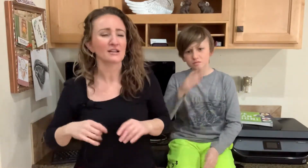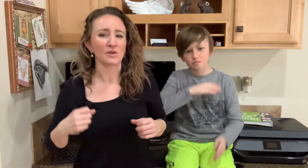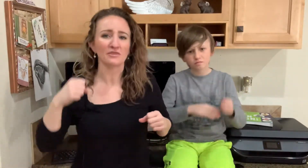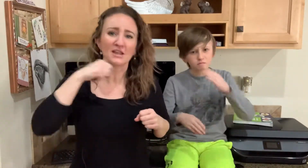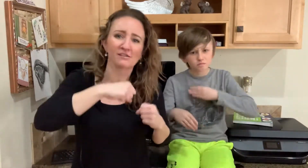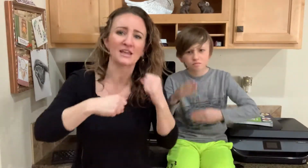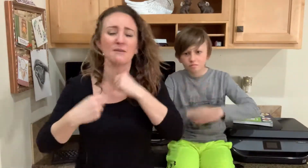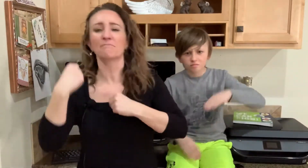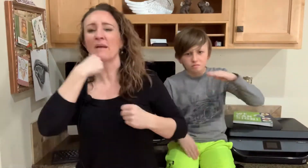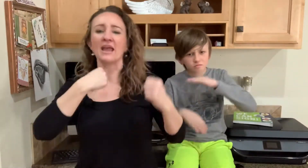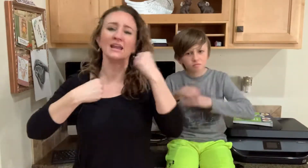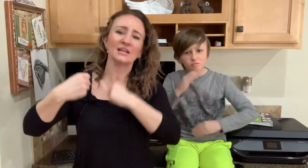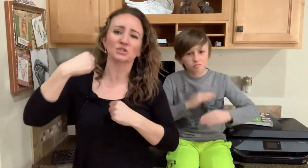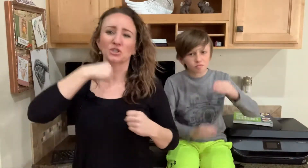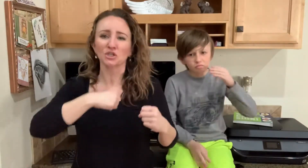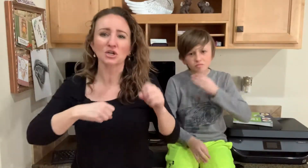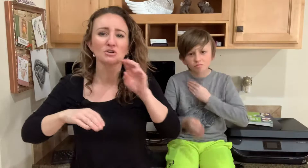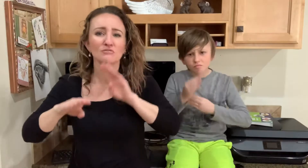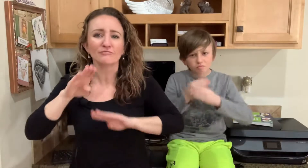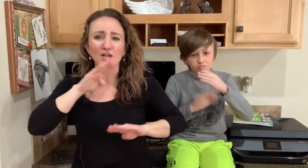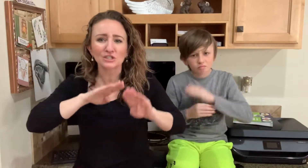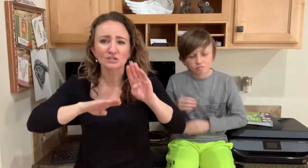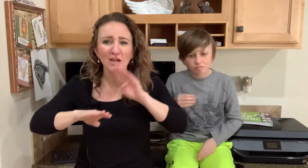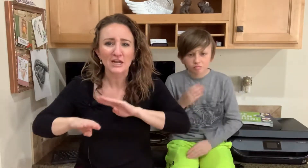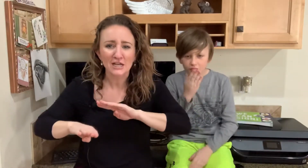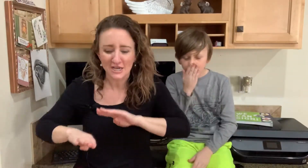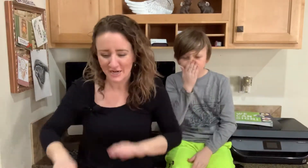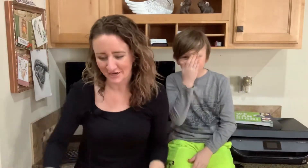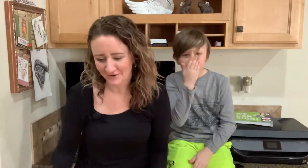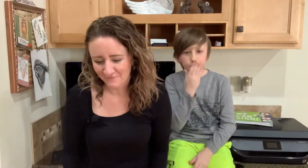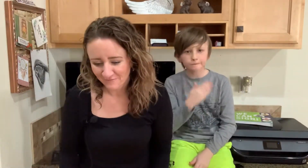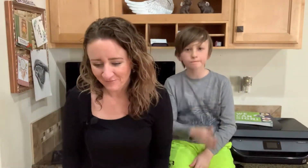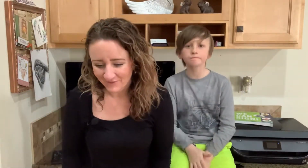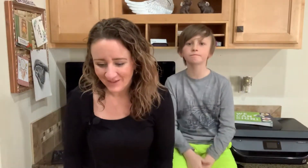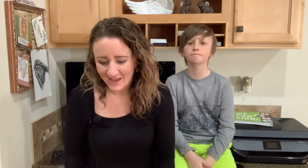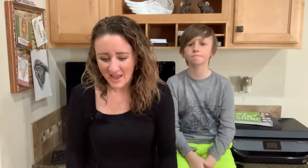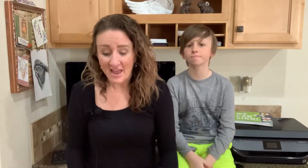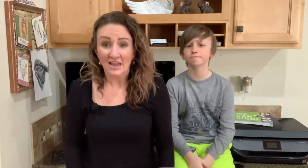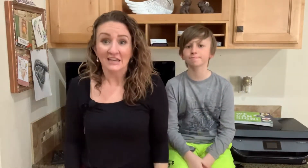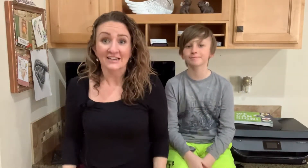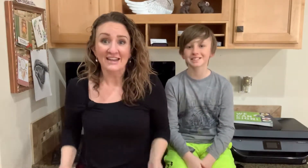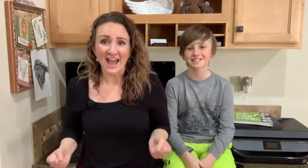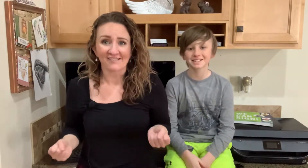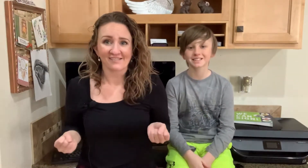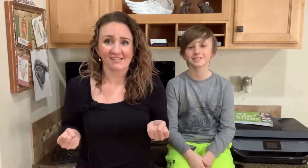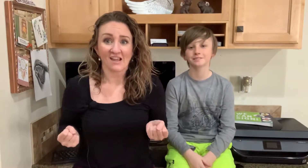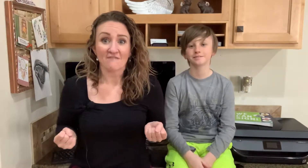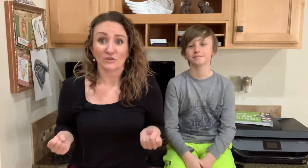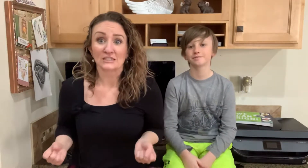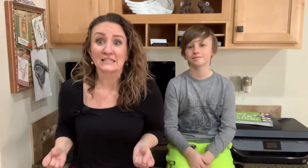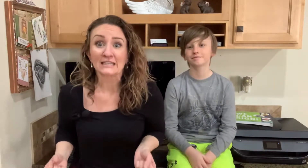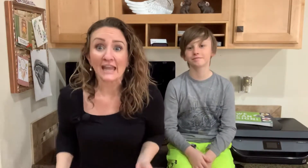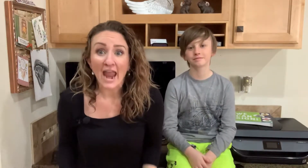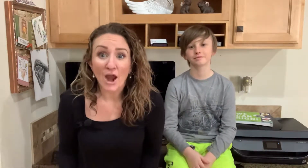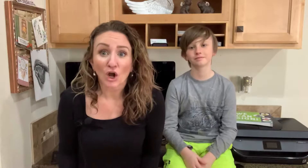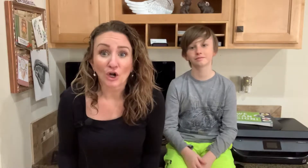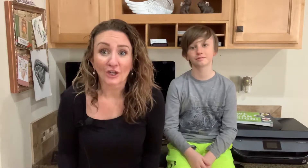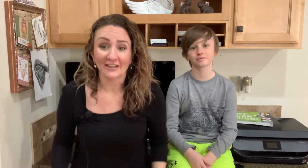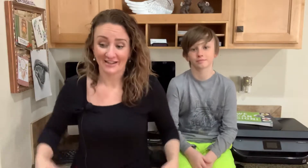So when things keep banging at you, frustrated. Next is the sign for scared.